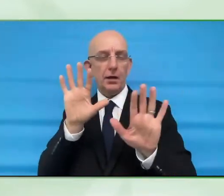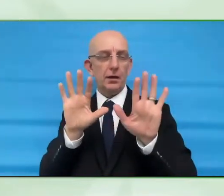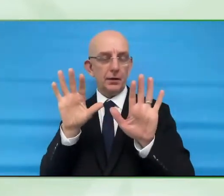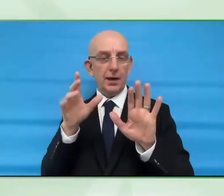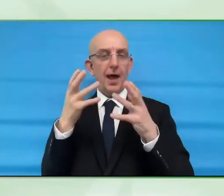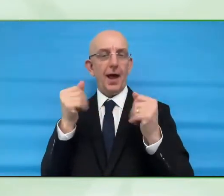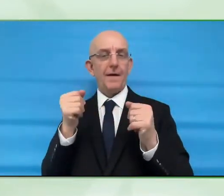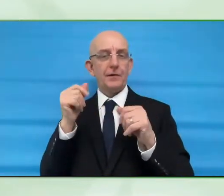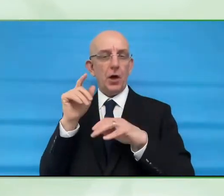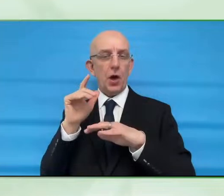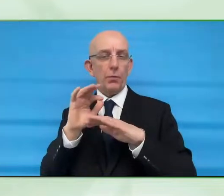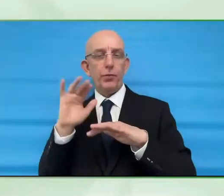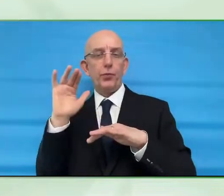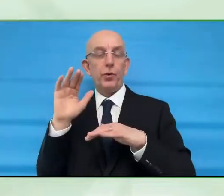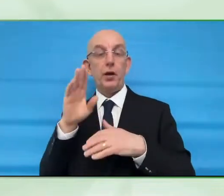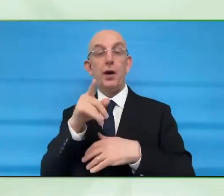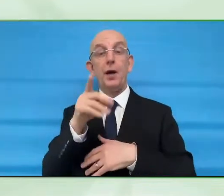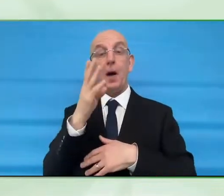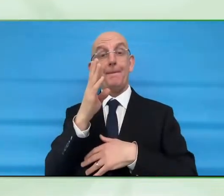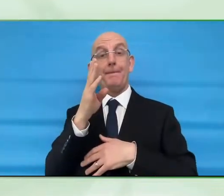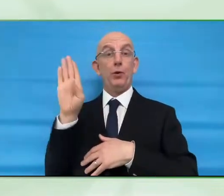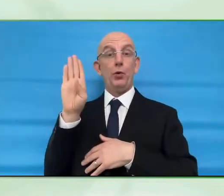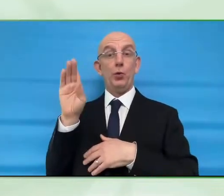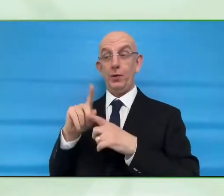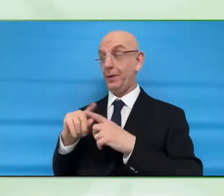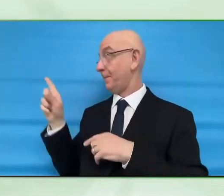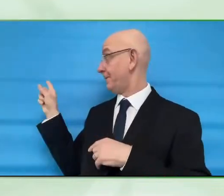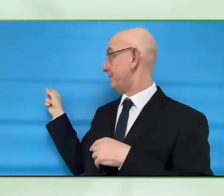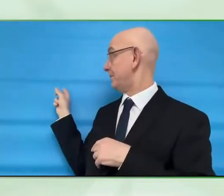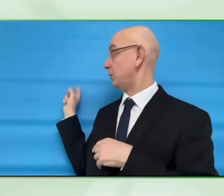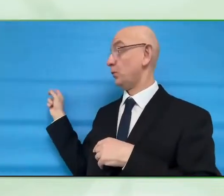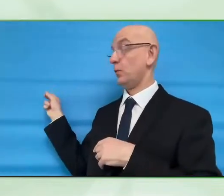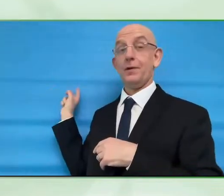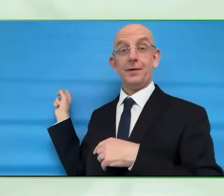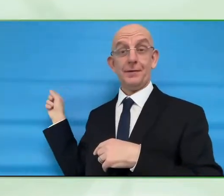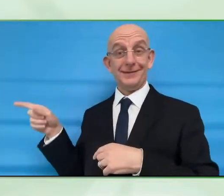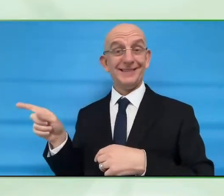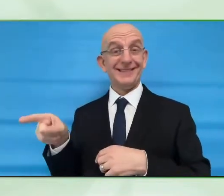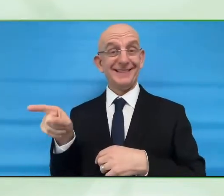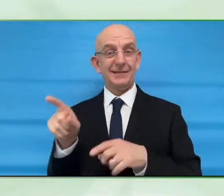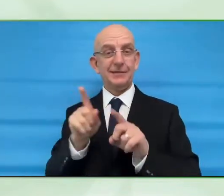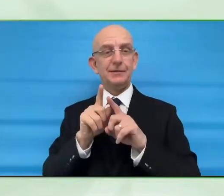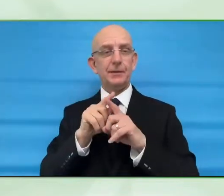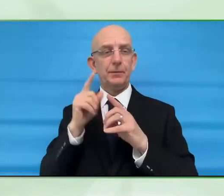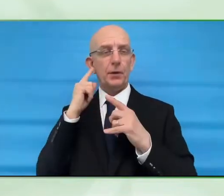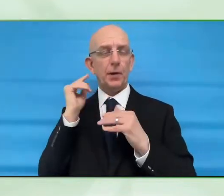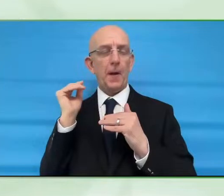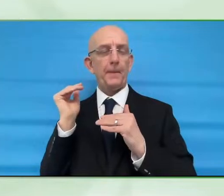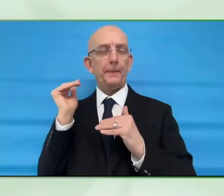we use surround sound to map where they are in the sky.